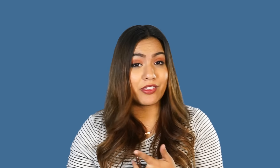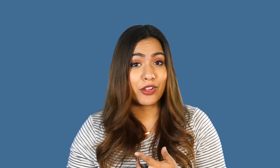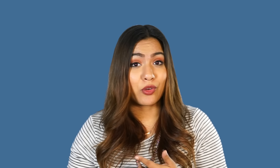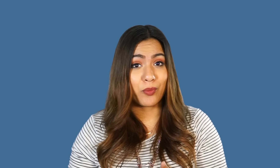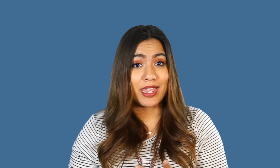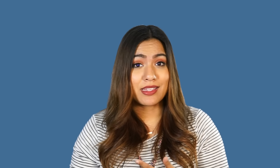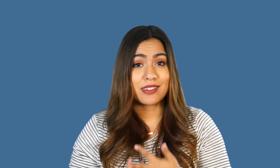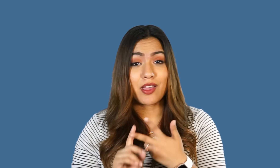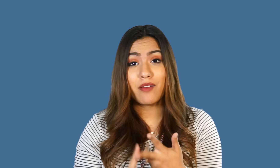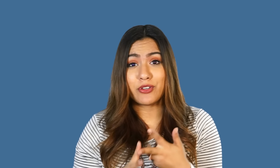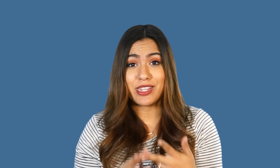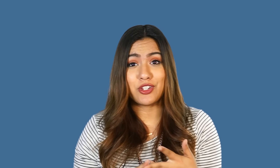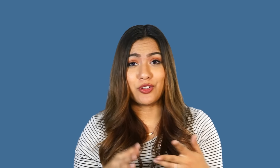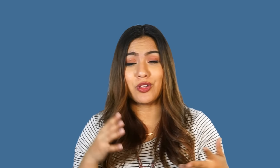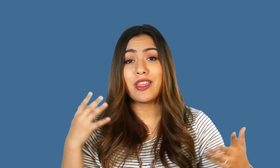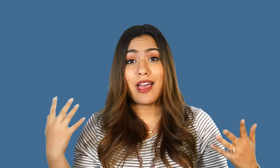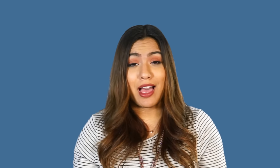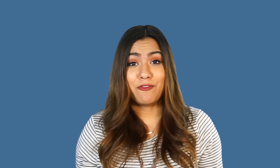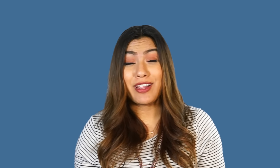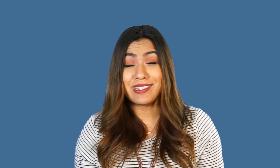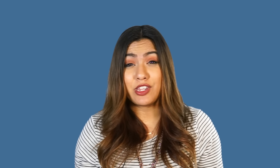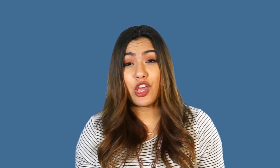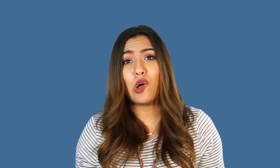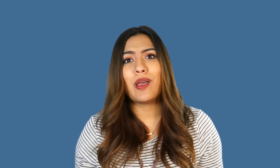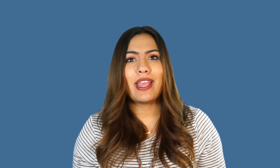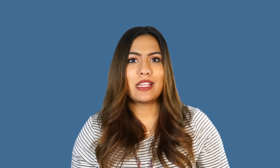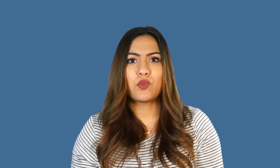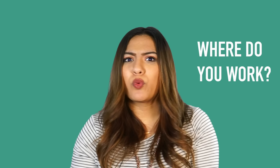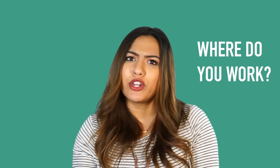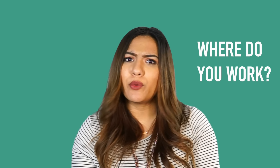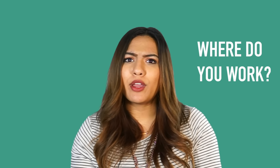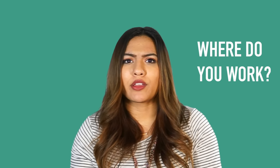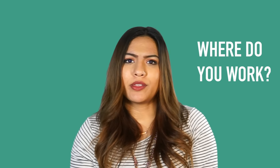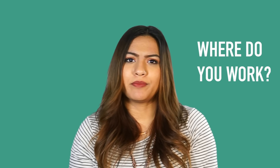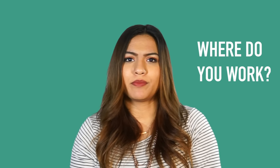Another great conversational phrase to know is, "Where do you work?"